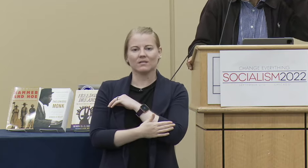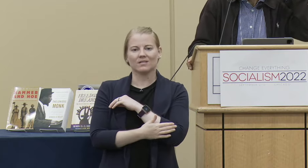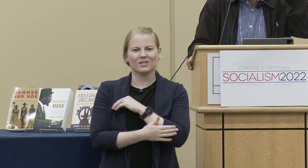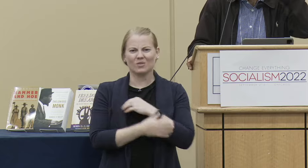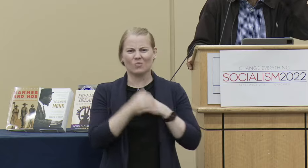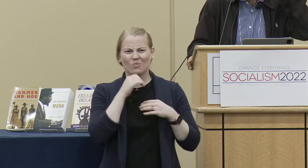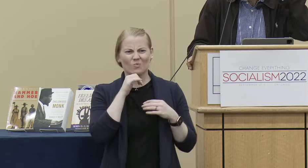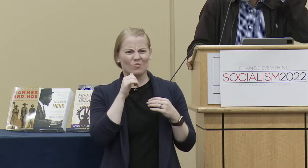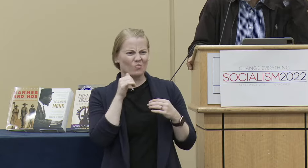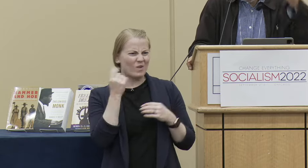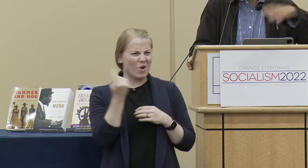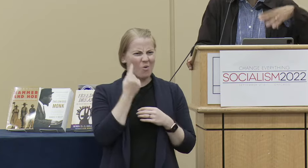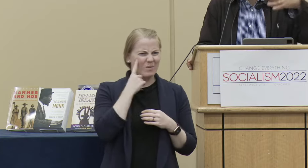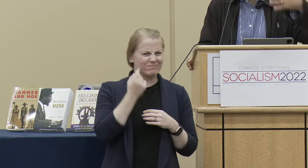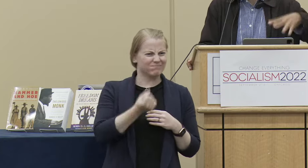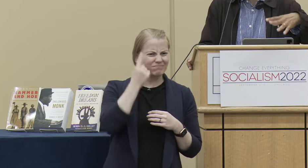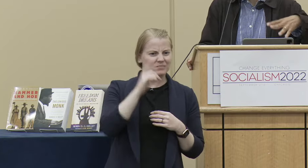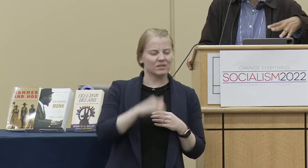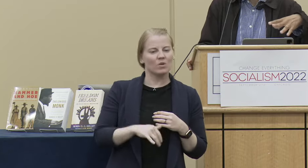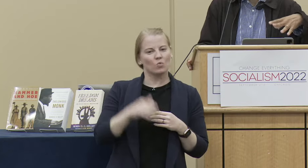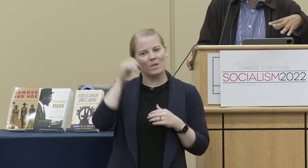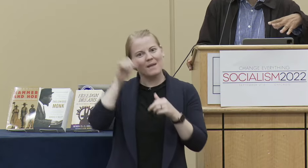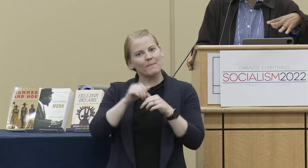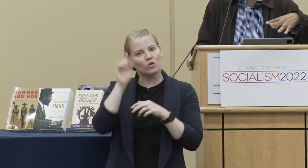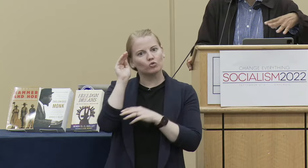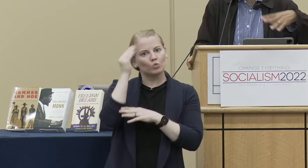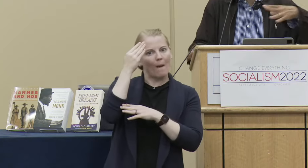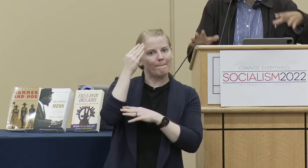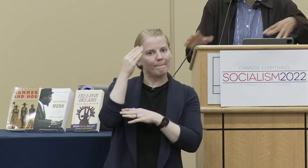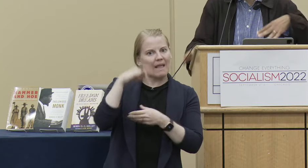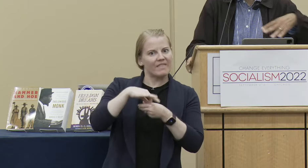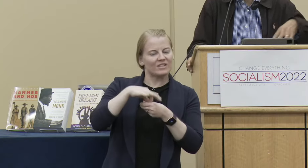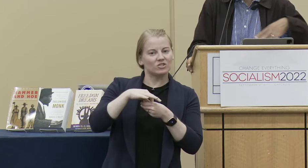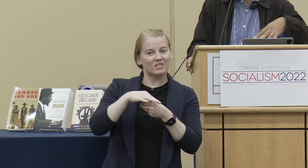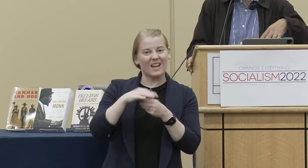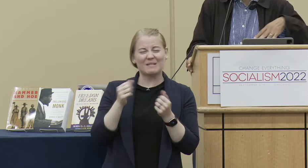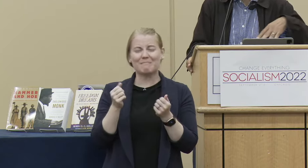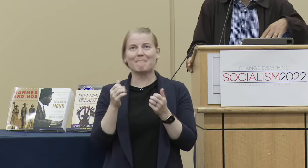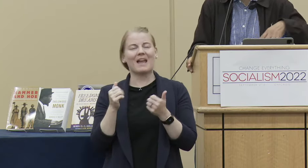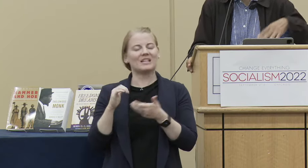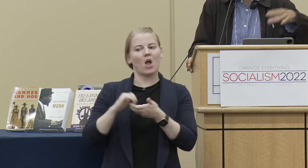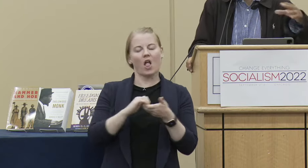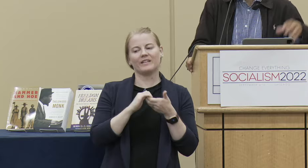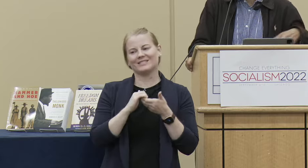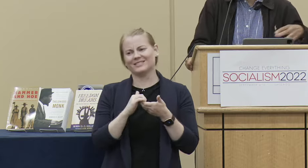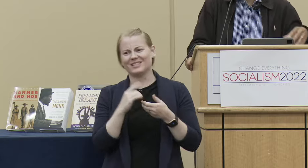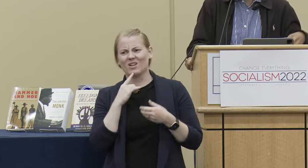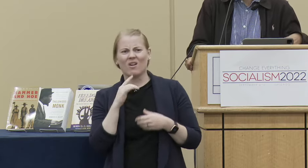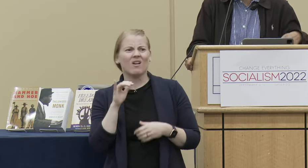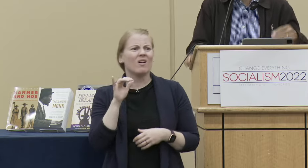in this country, you know . I remember after Trump's